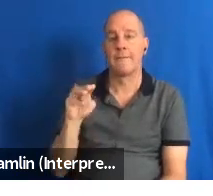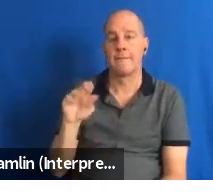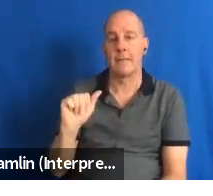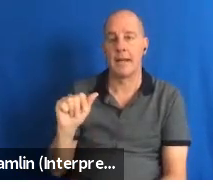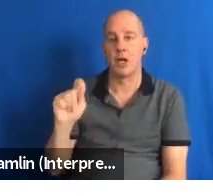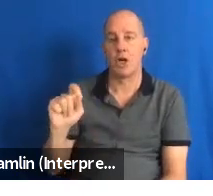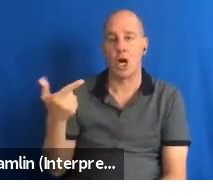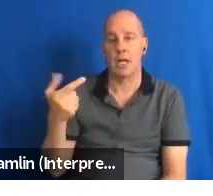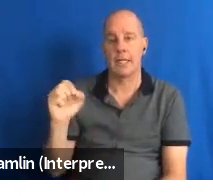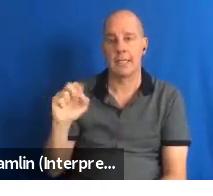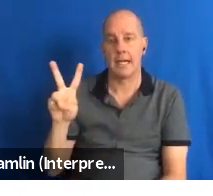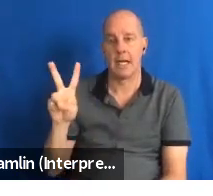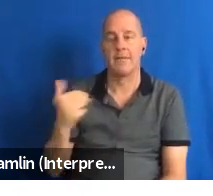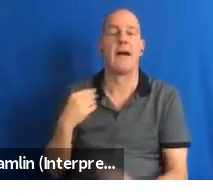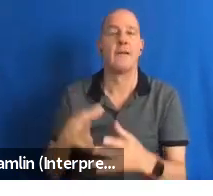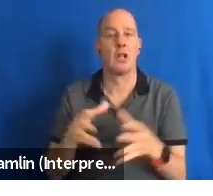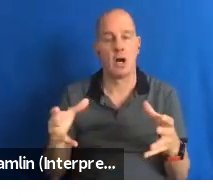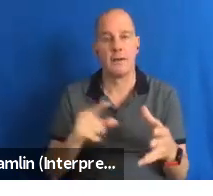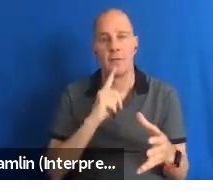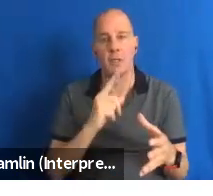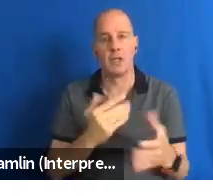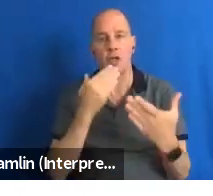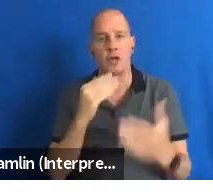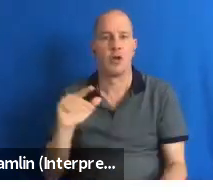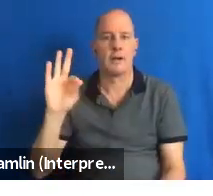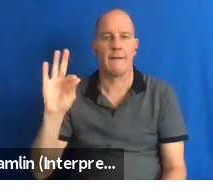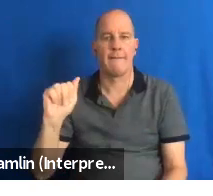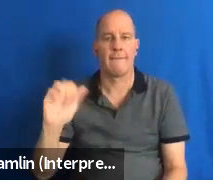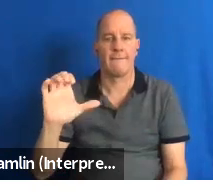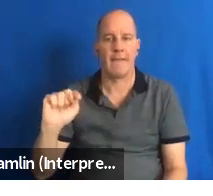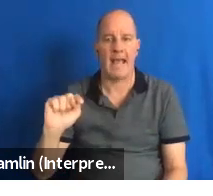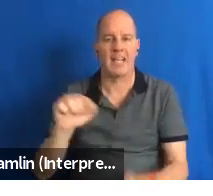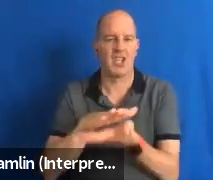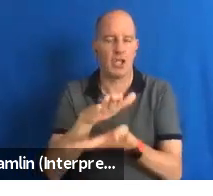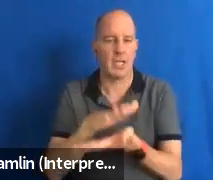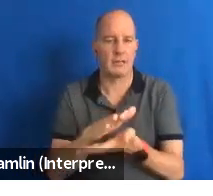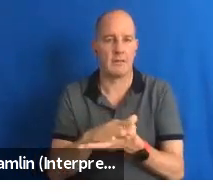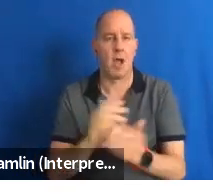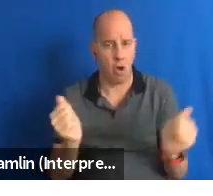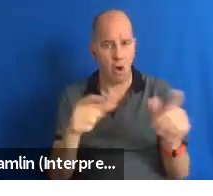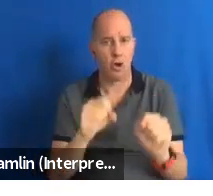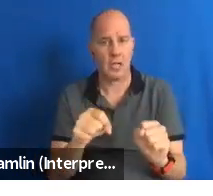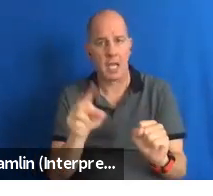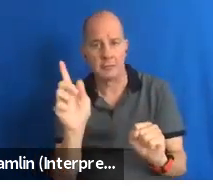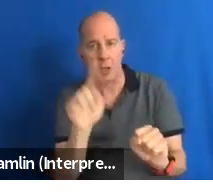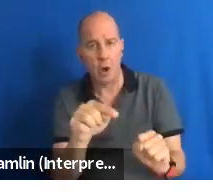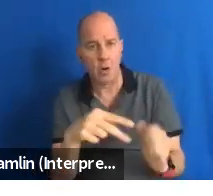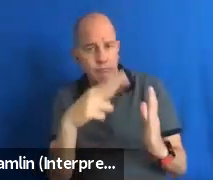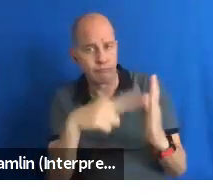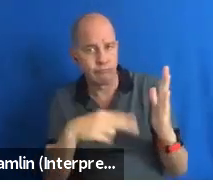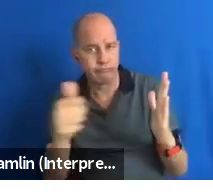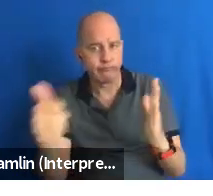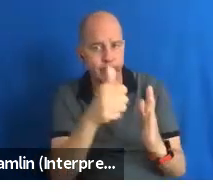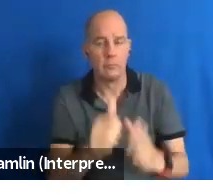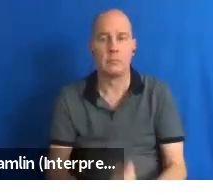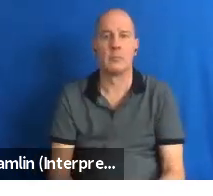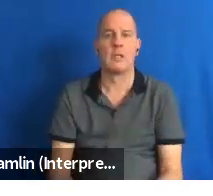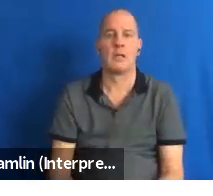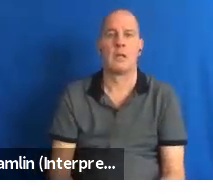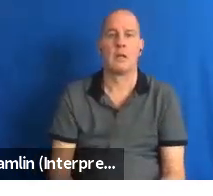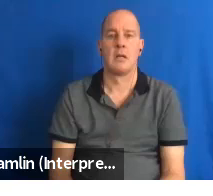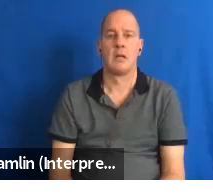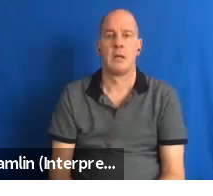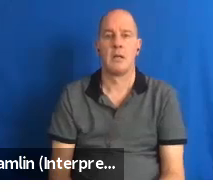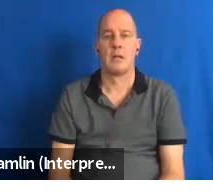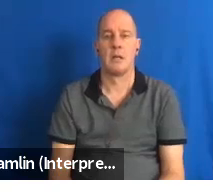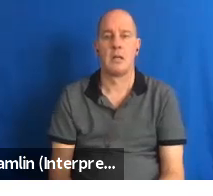has a lot of really great fact sheets available to everyone, and it talks specifically about